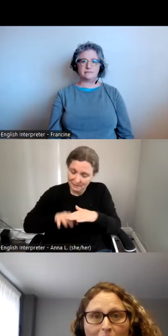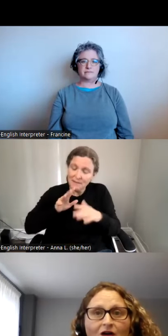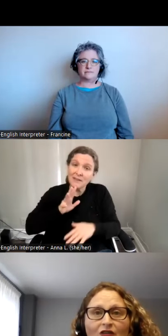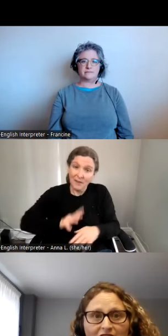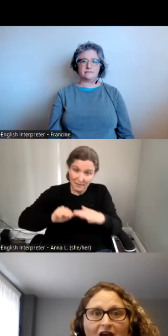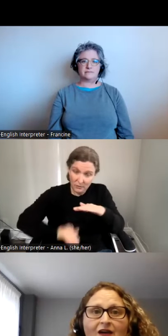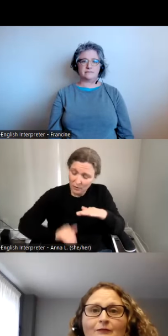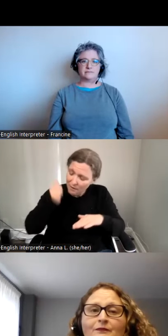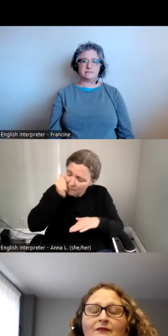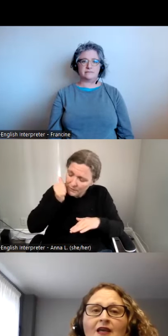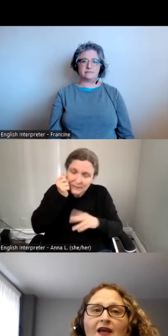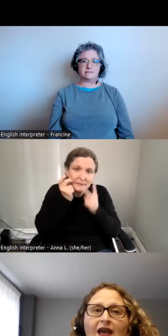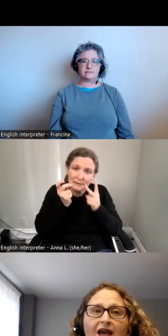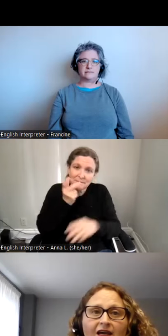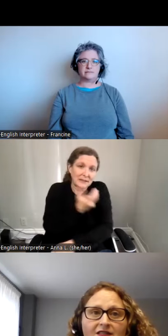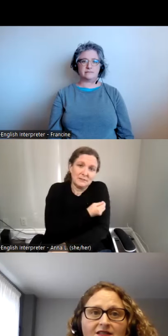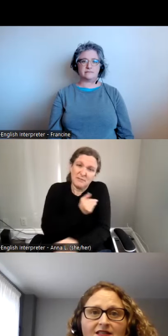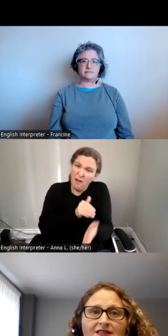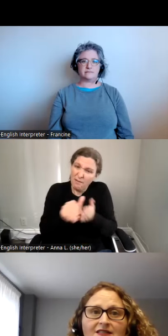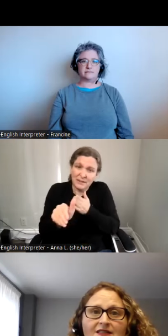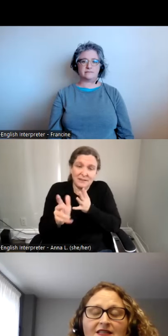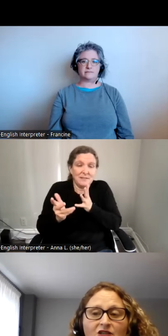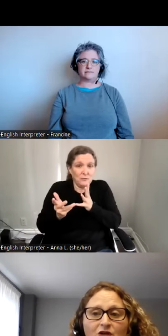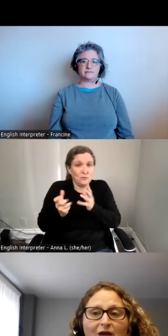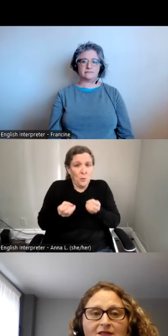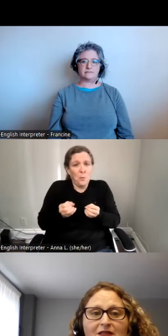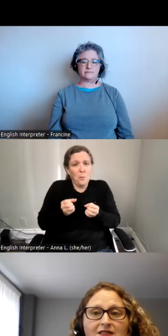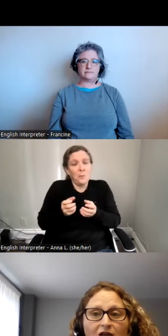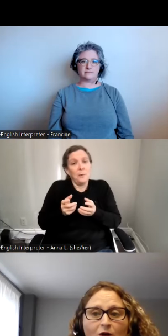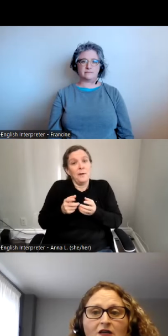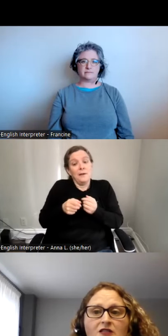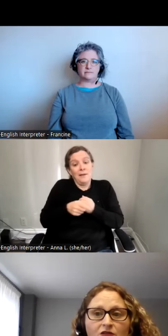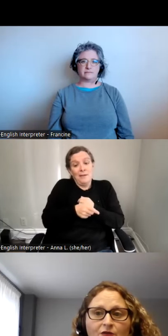you there are parents vaccinating their children that are under five, definitely. We vaccinate them